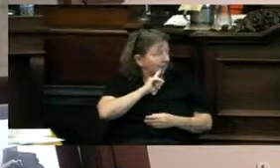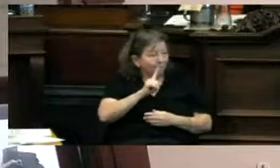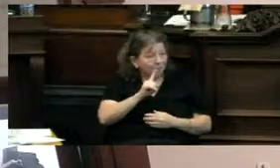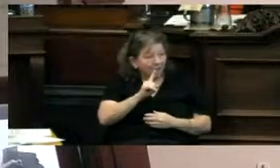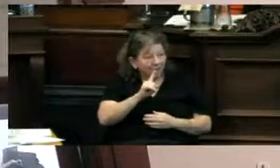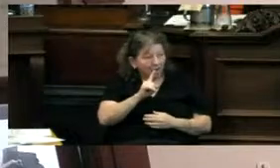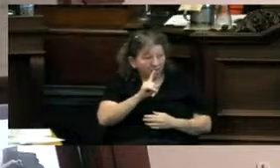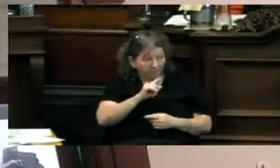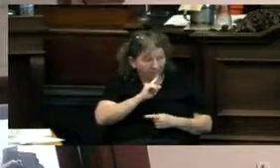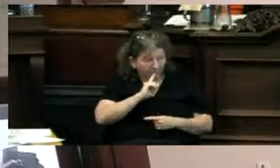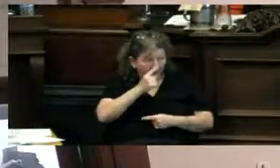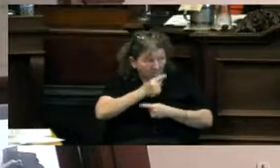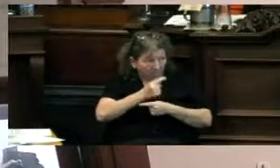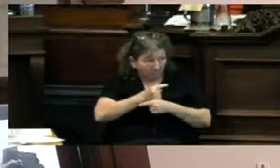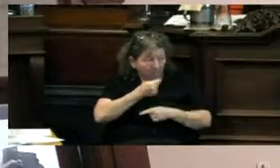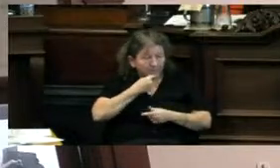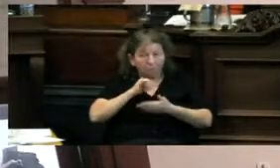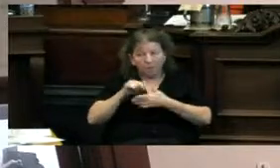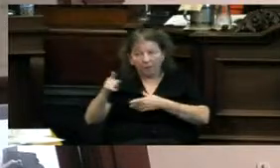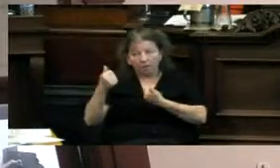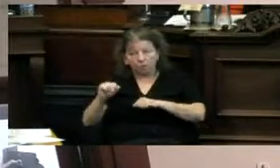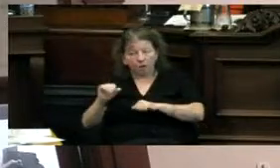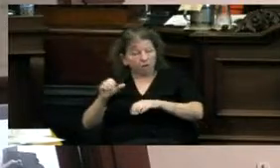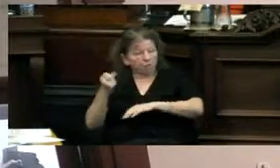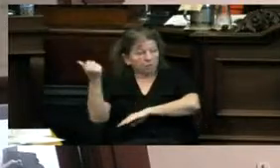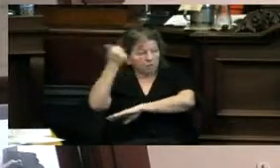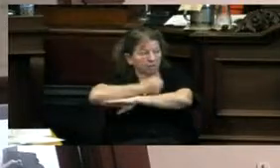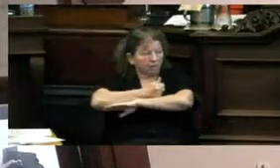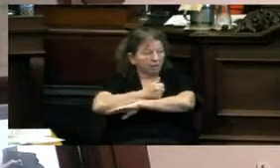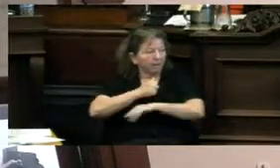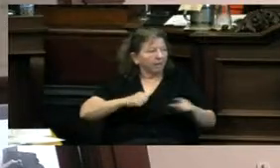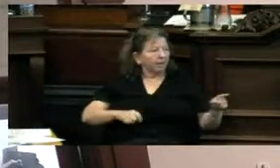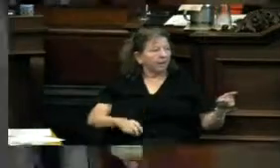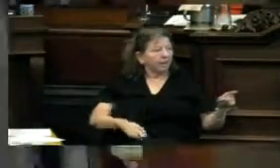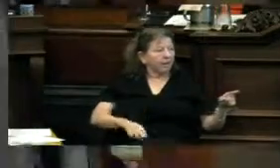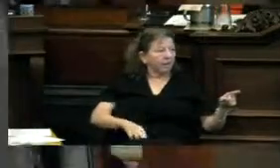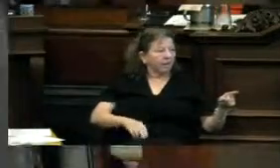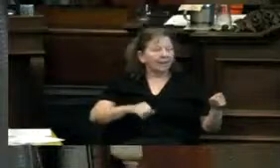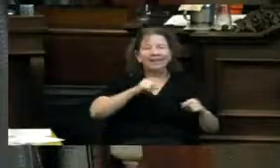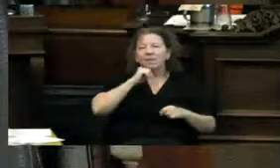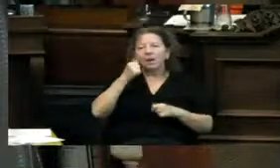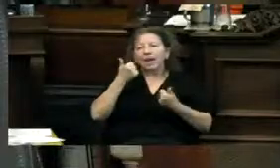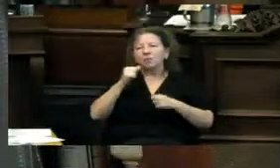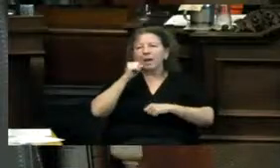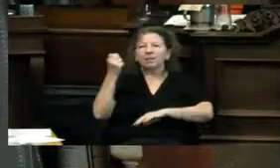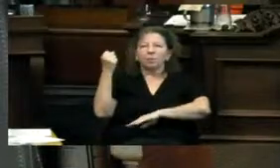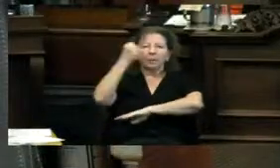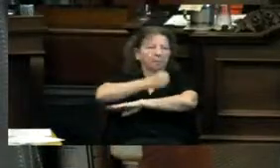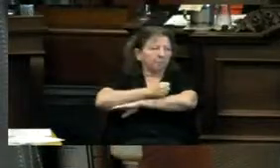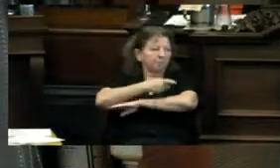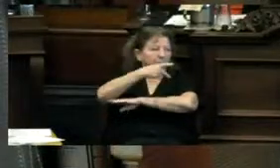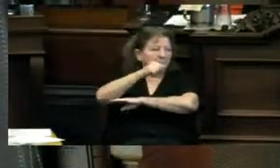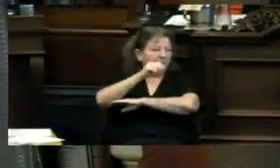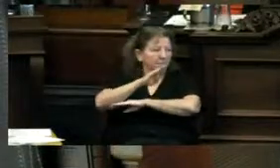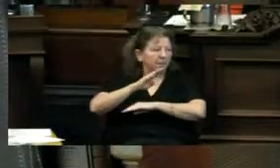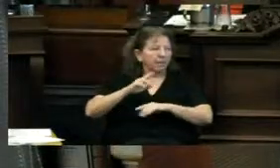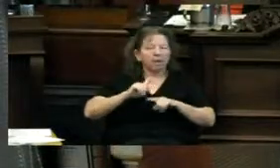PAB to not exist. Right. Is that a that's a fair. Is that a fair understanding of what they're